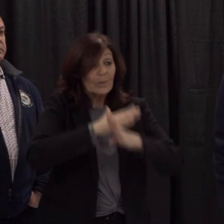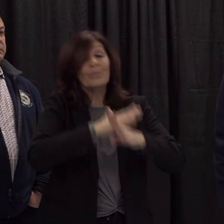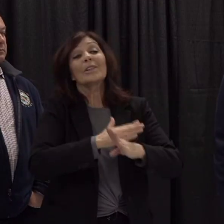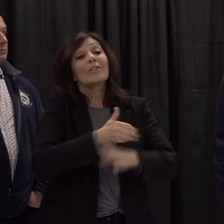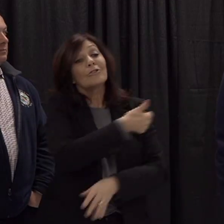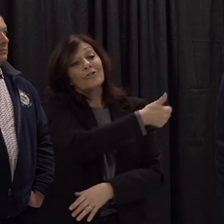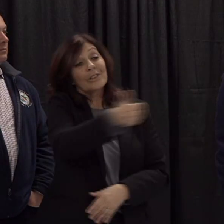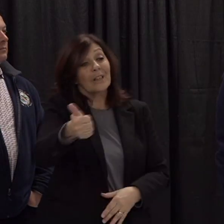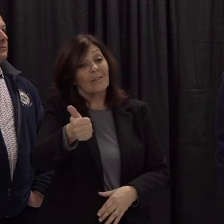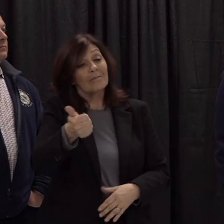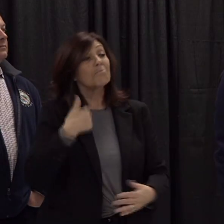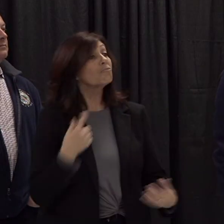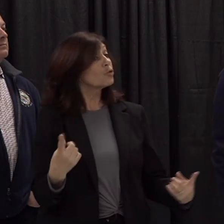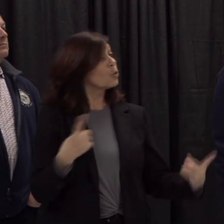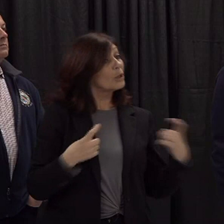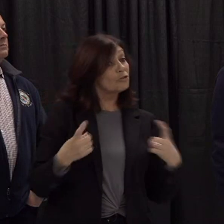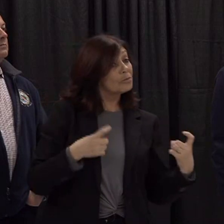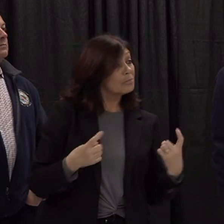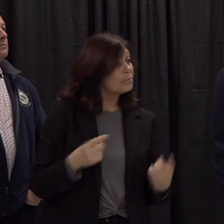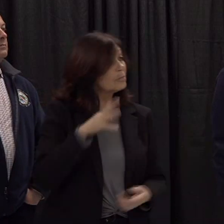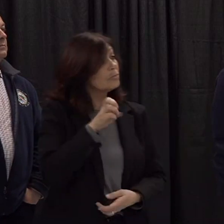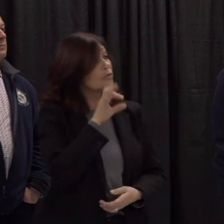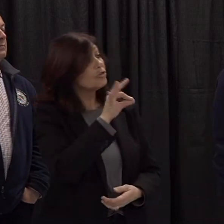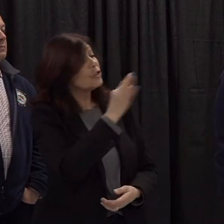But that will open up 20 questions. Jeff Russo from Channel 7.